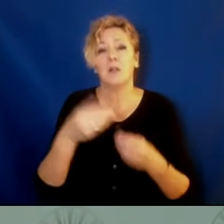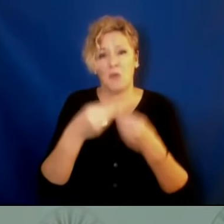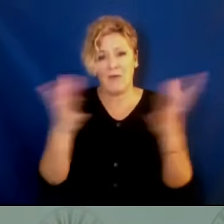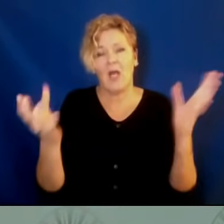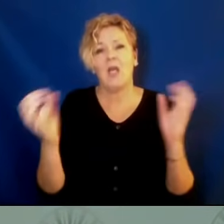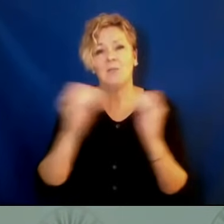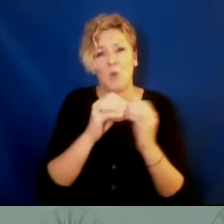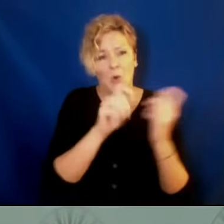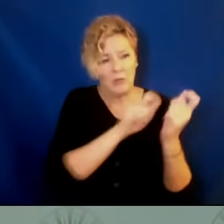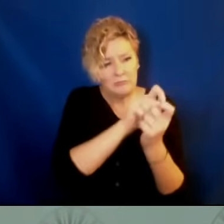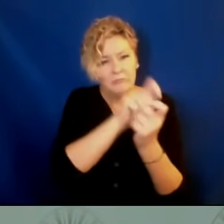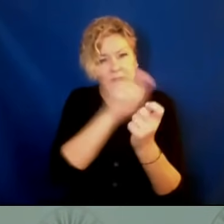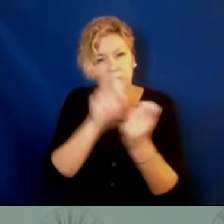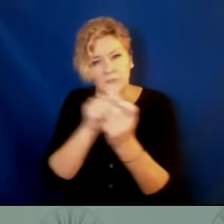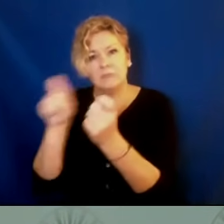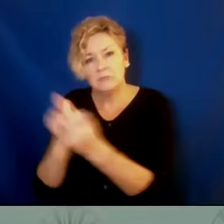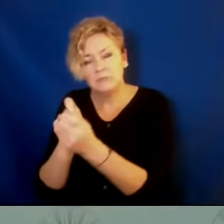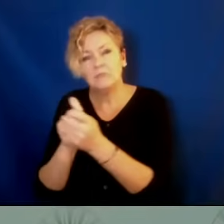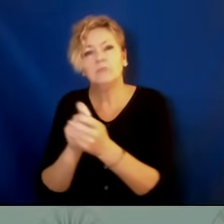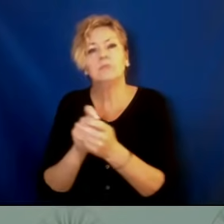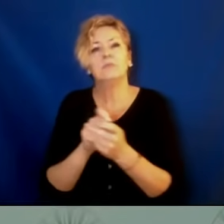take precautions as needed.